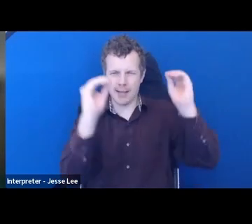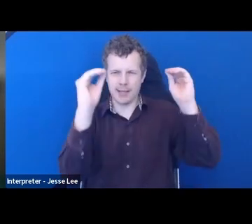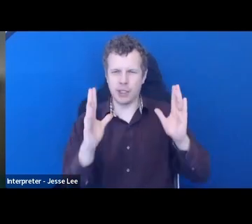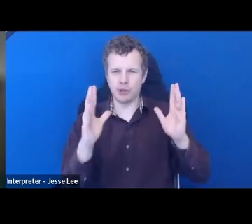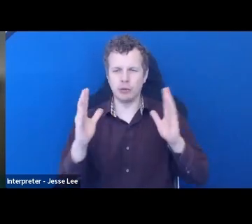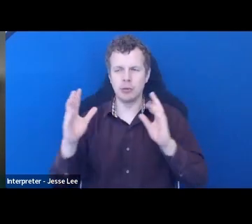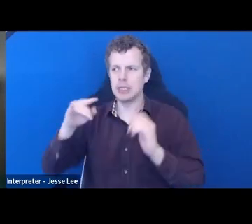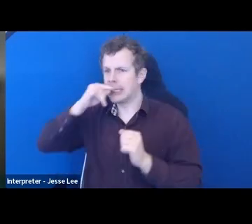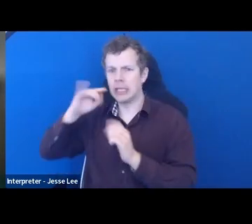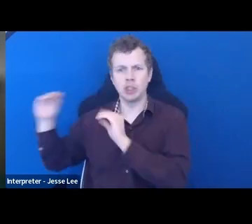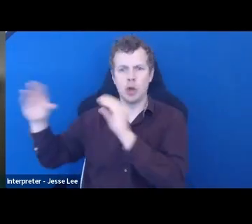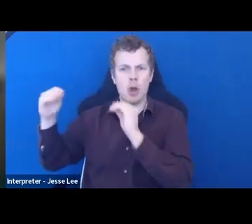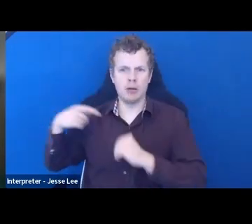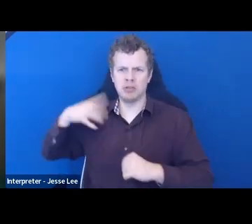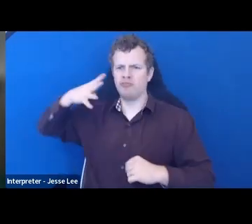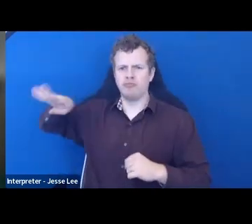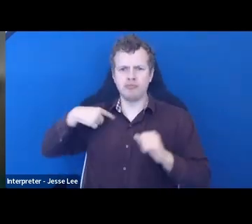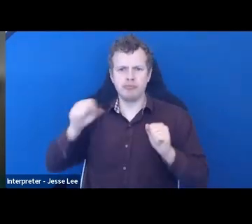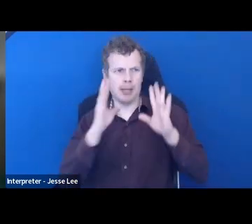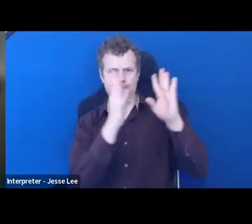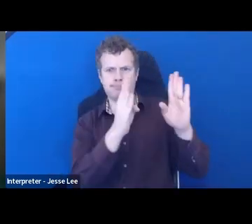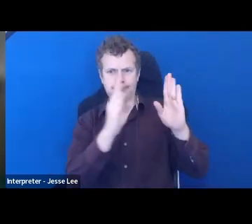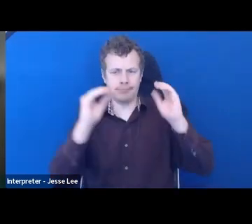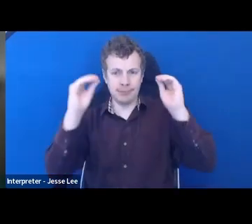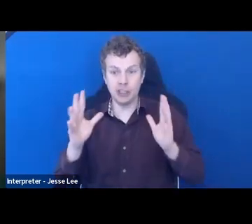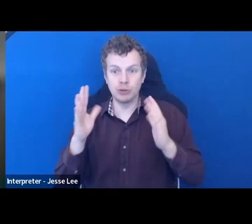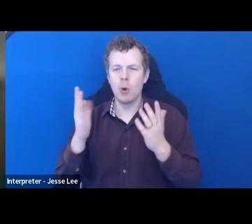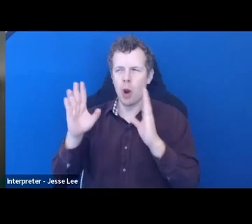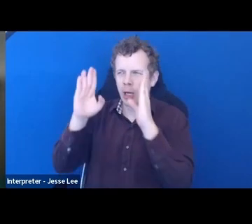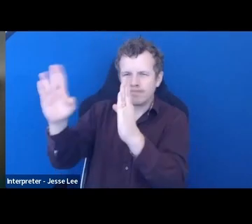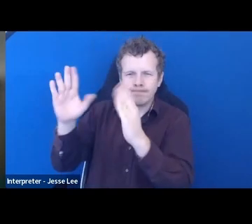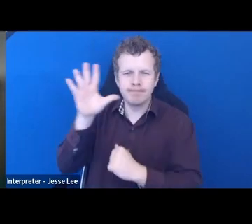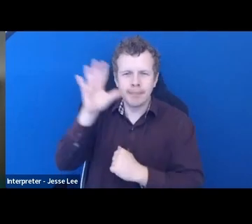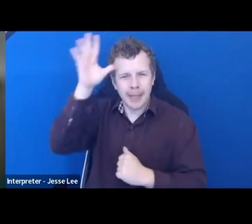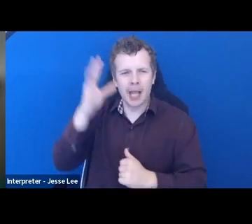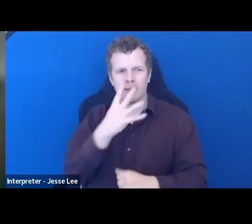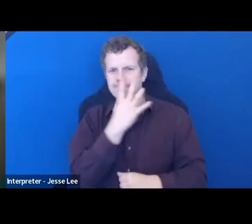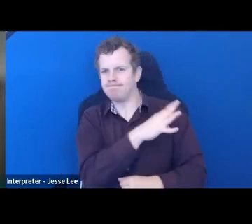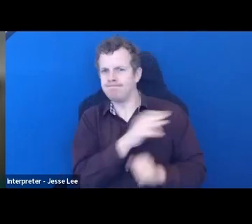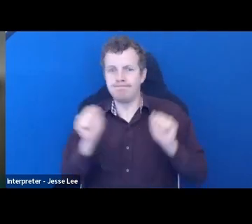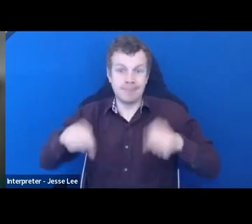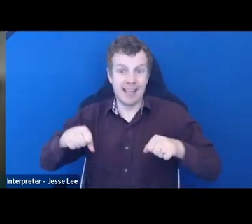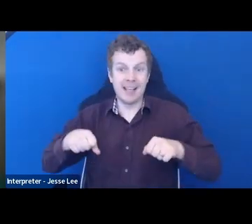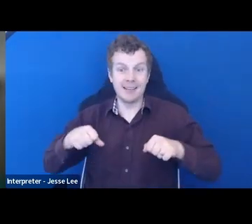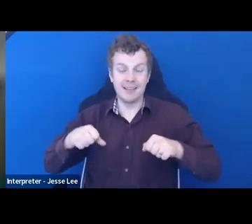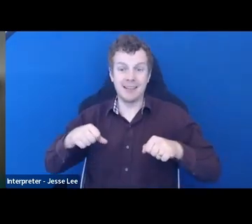And understanding that signal that we're hearing and being able to ignore any background noise